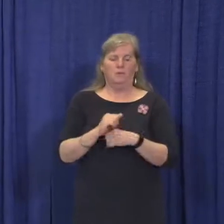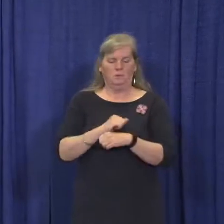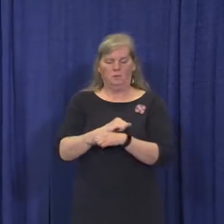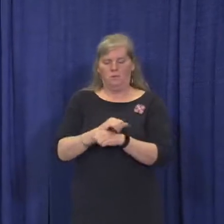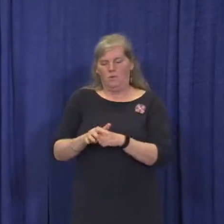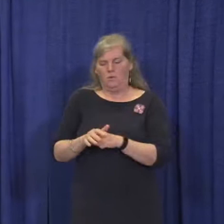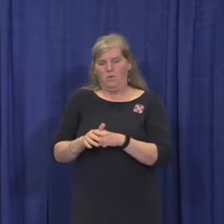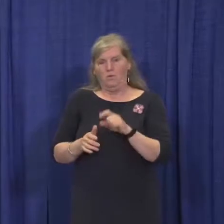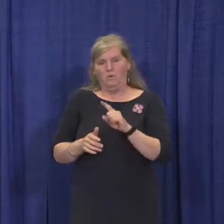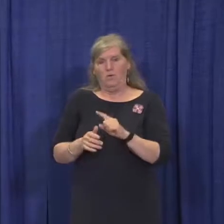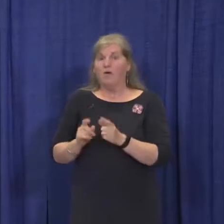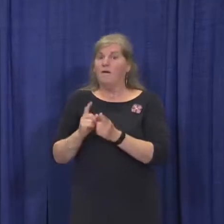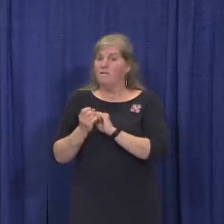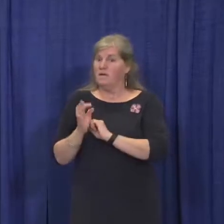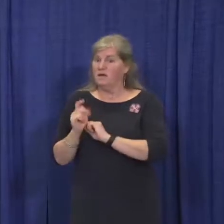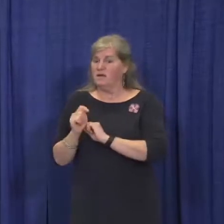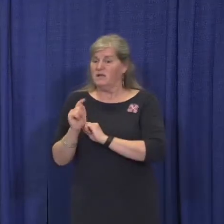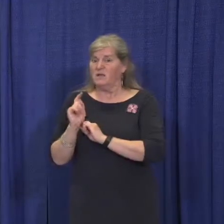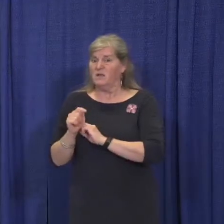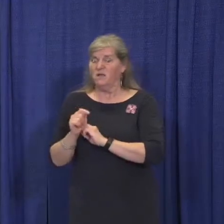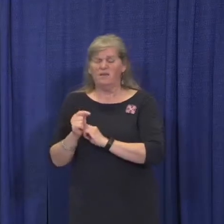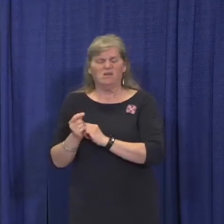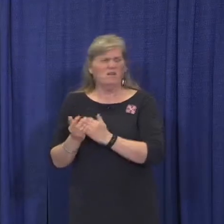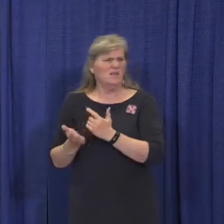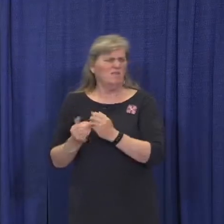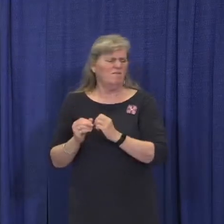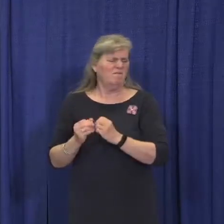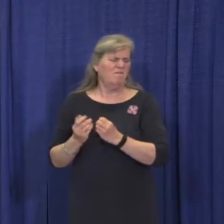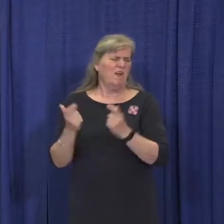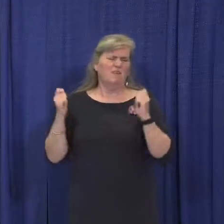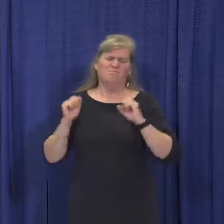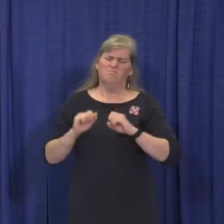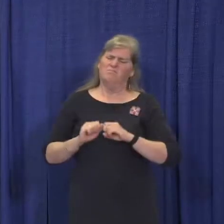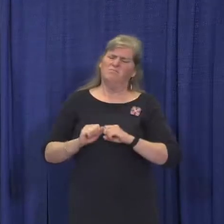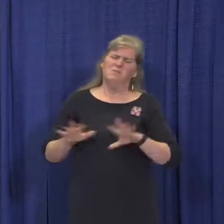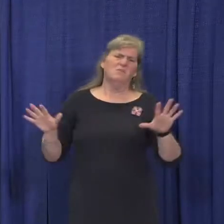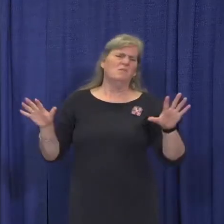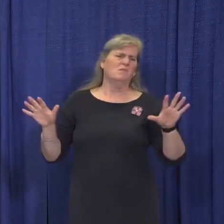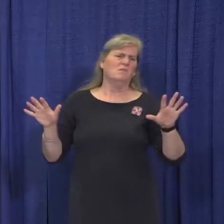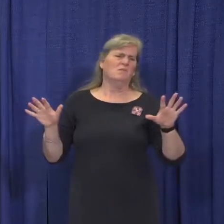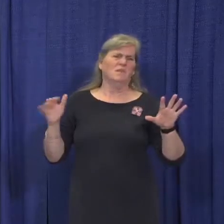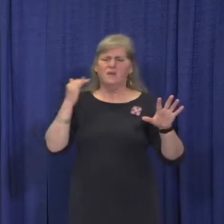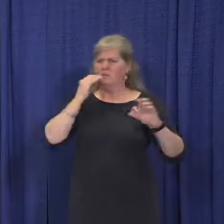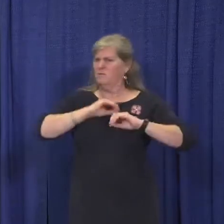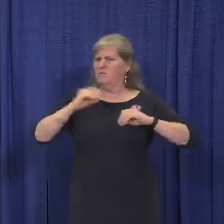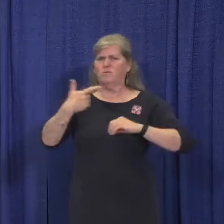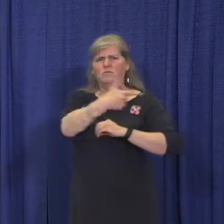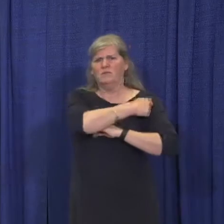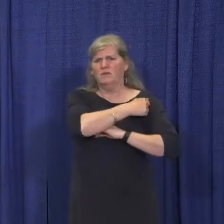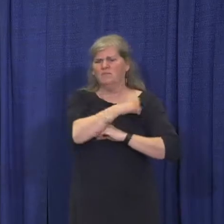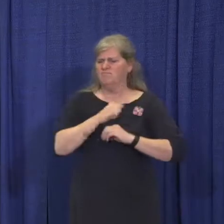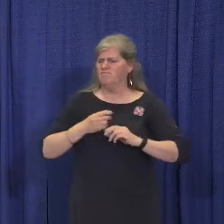COVID-19 especially variants of concern spreads much more easily amongst those who are not